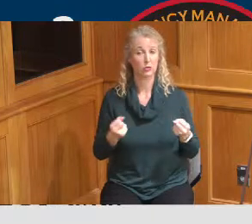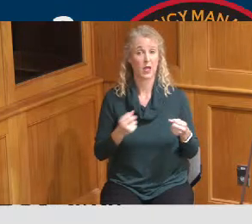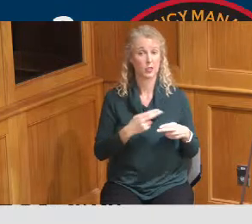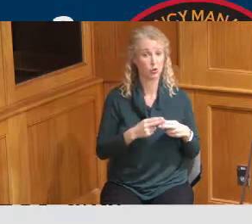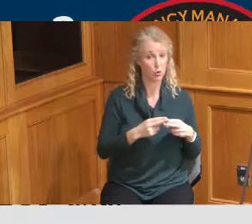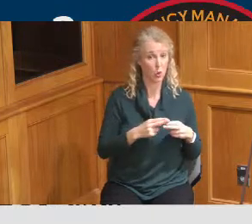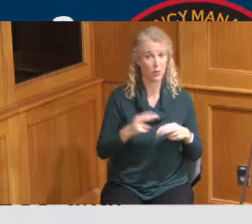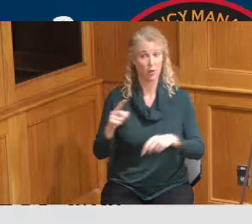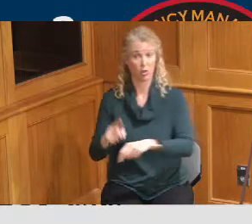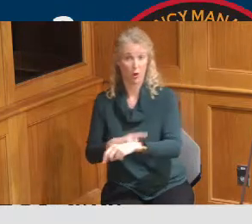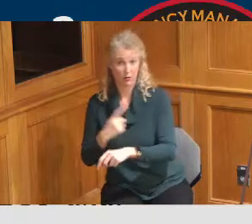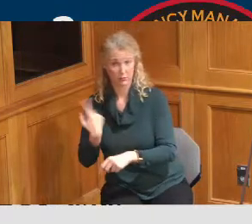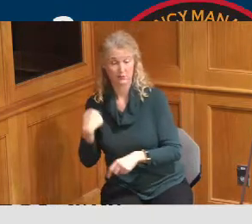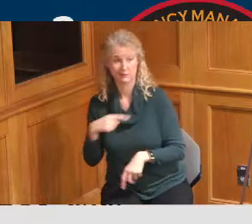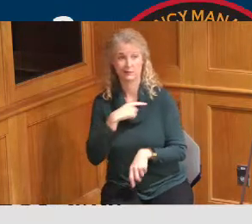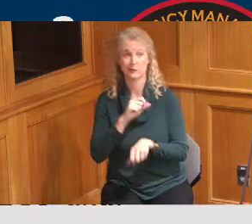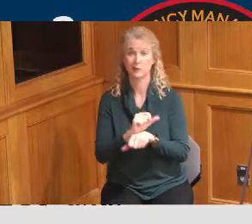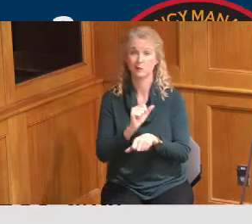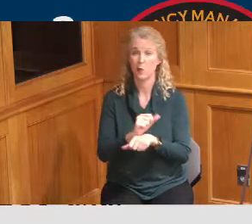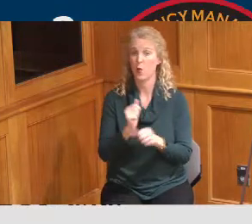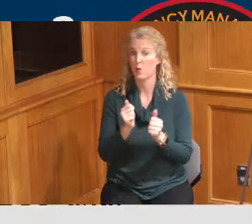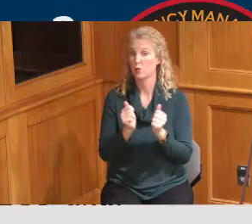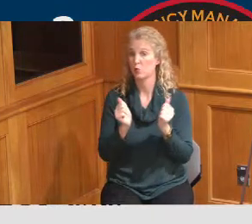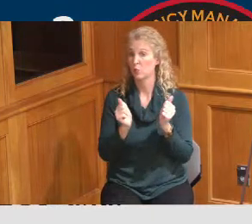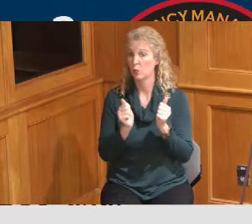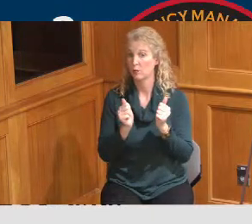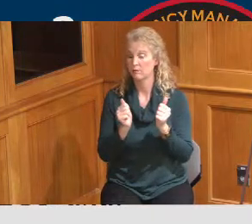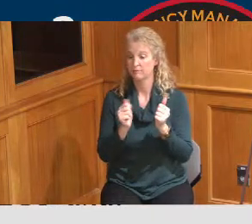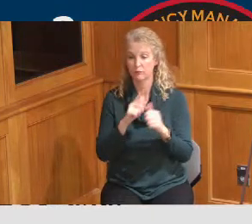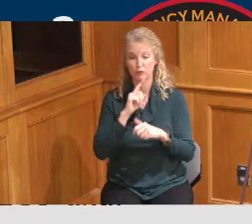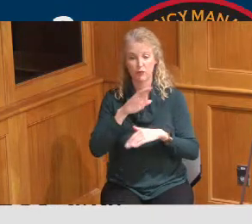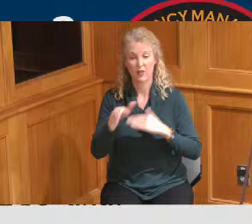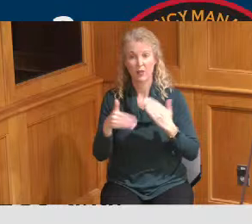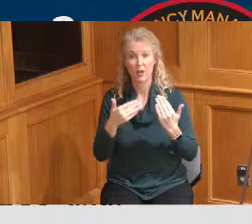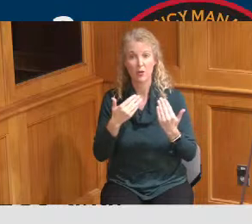case we'd be working lot of County agencies work across all the boundaries in Hamilton County and